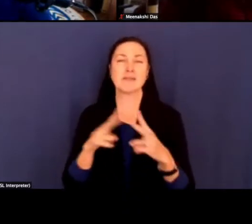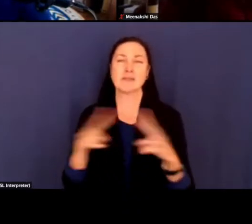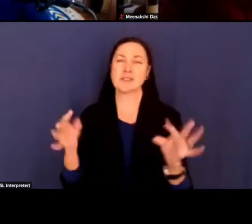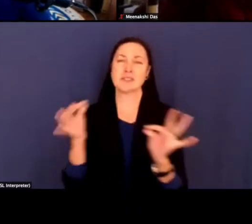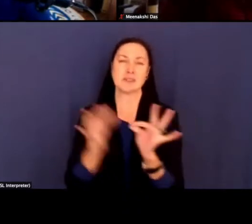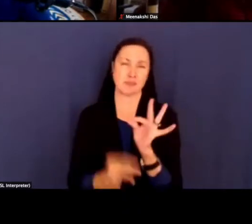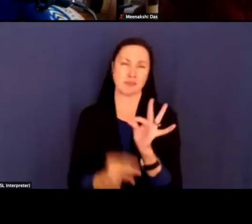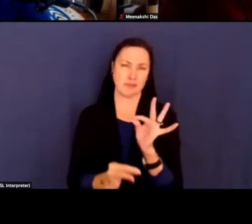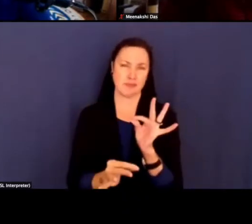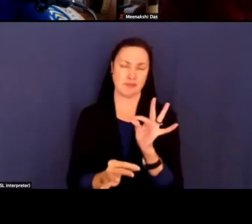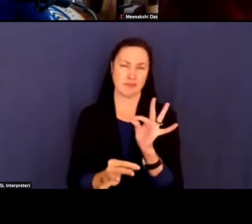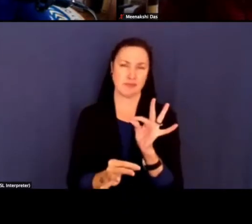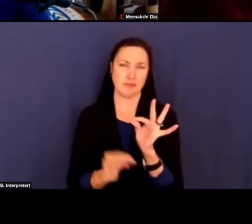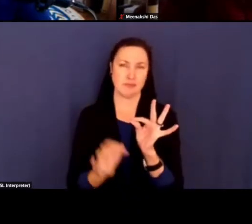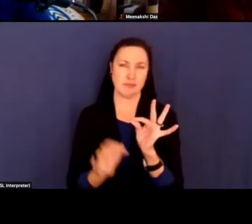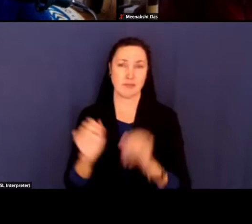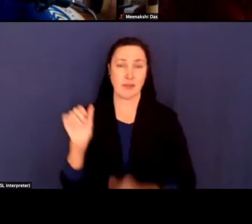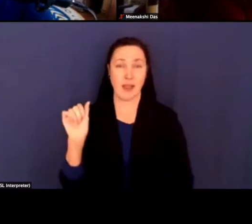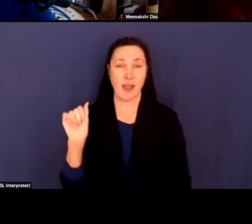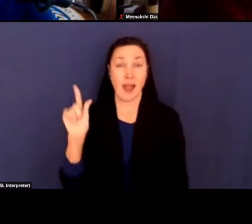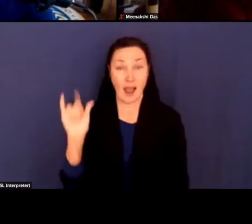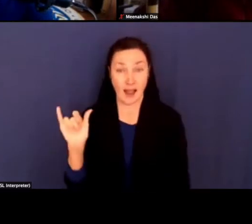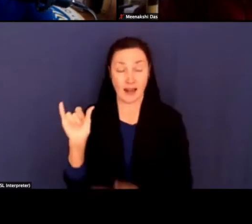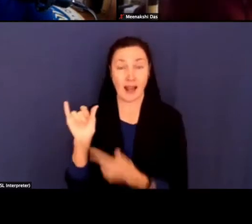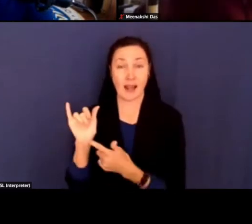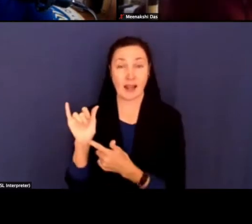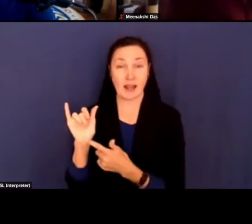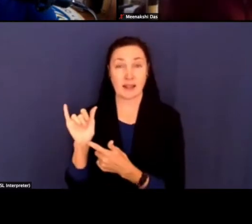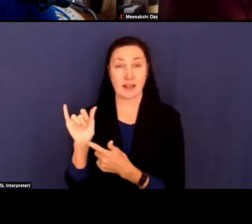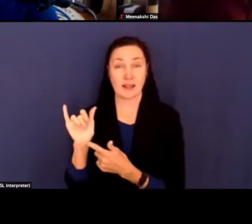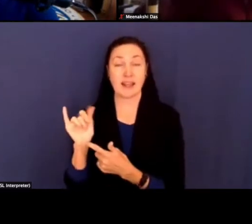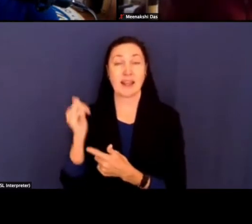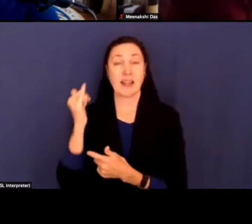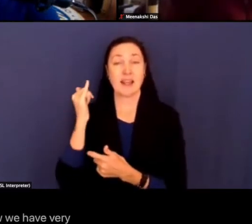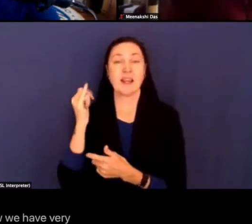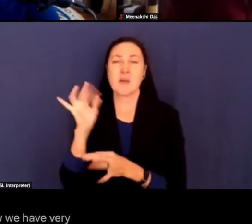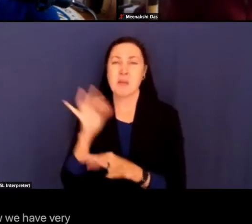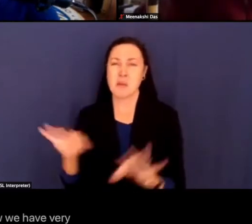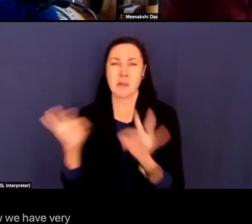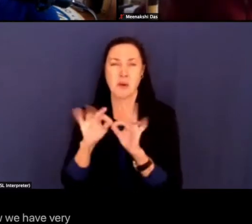the best allies are the ones that see the value that people with disabilities bring to whatever